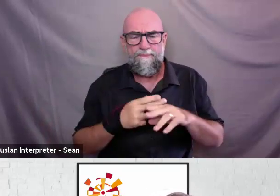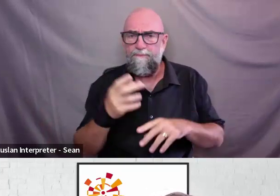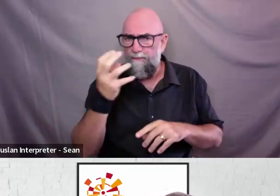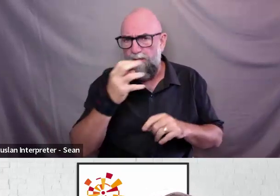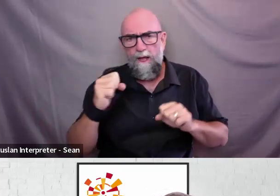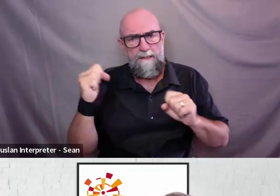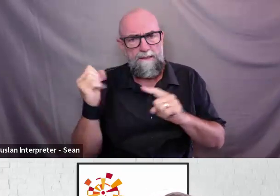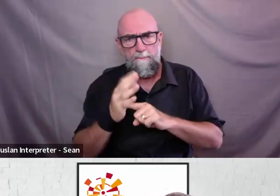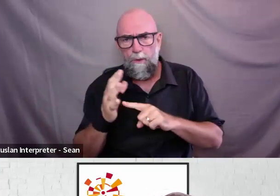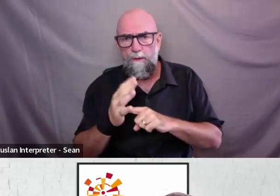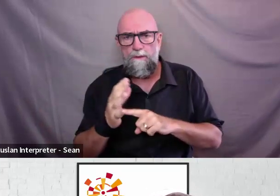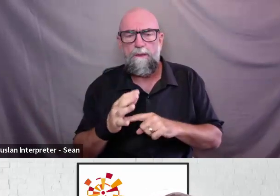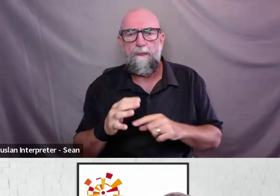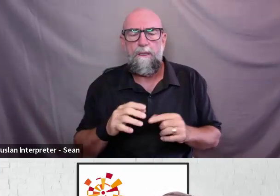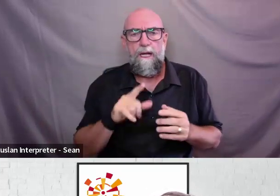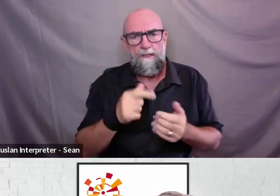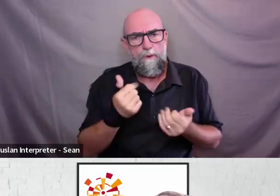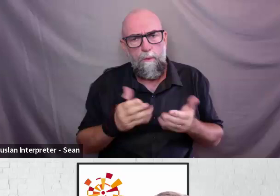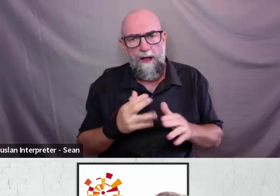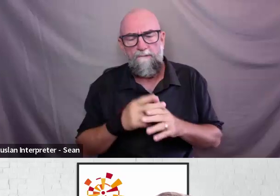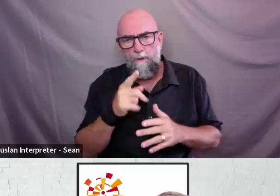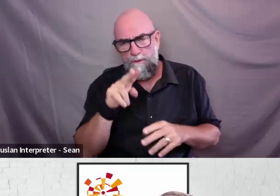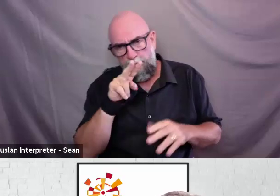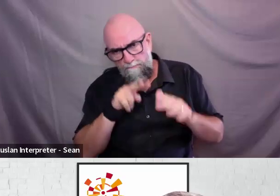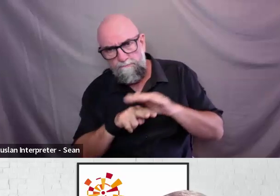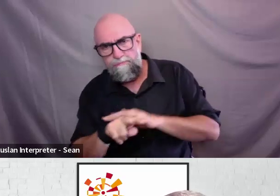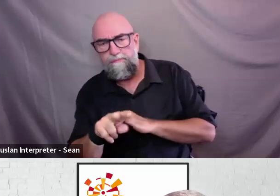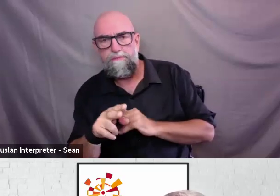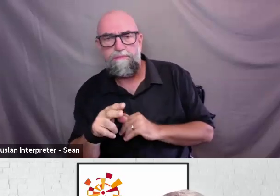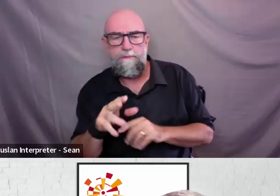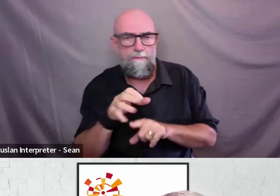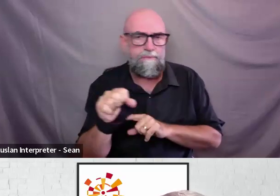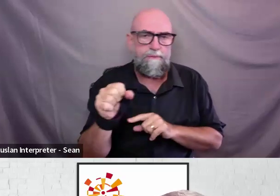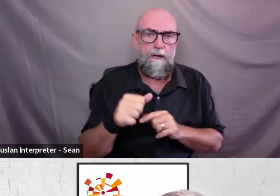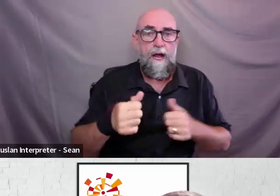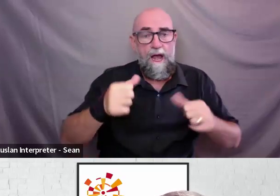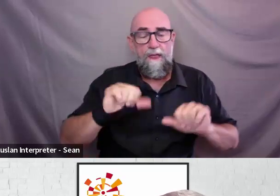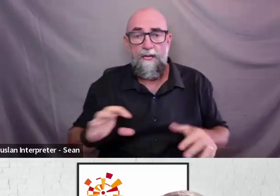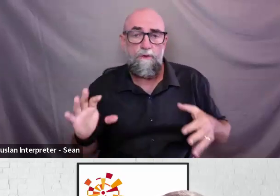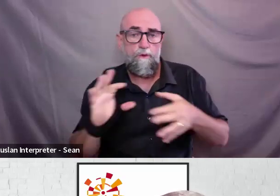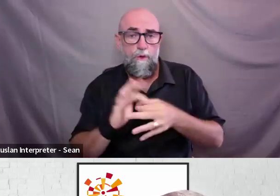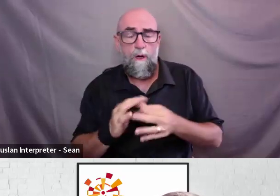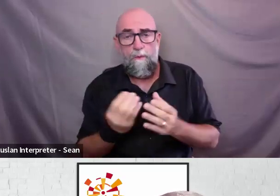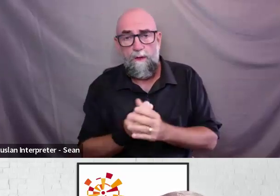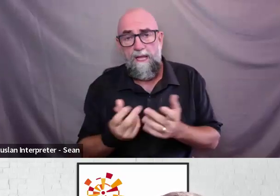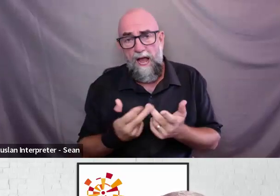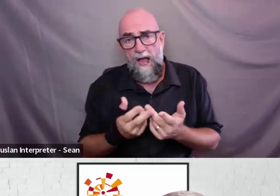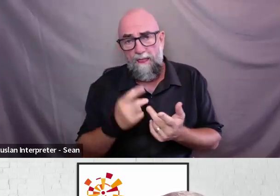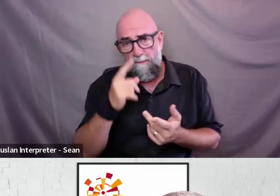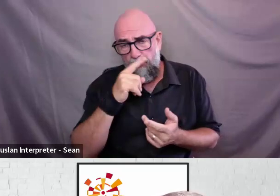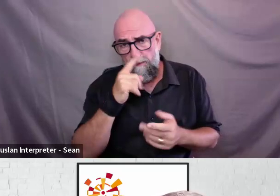is another piece I think is important, we are great at collaboration in the arts, and often we have a lot of skills in